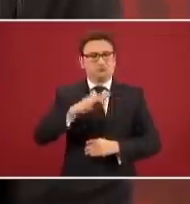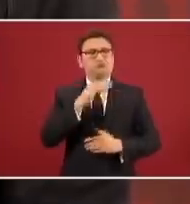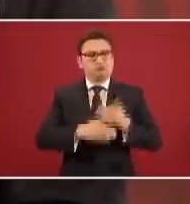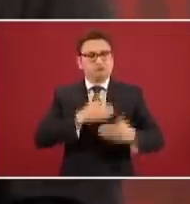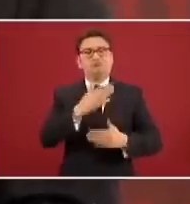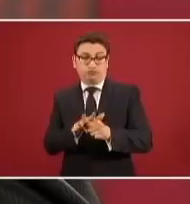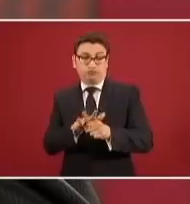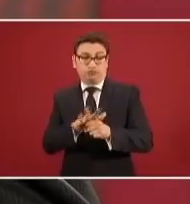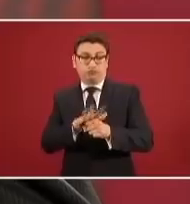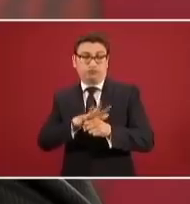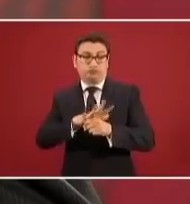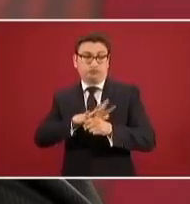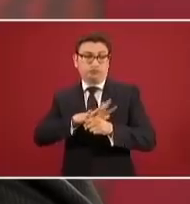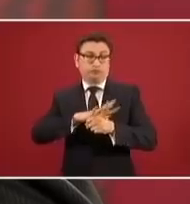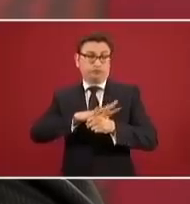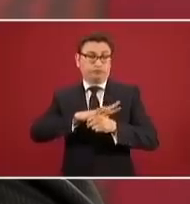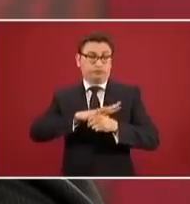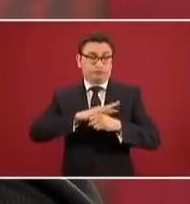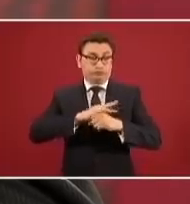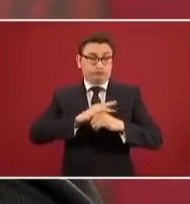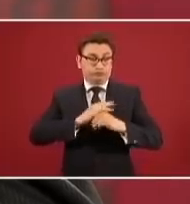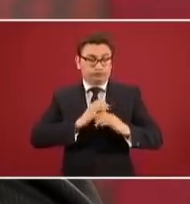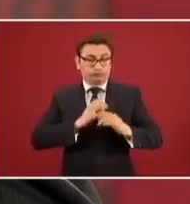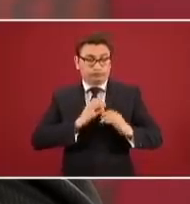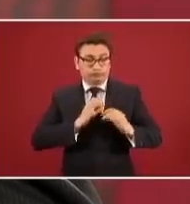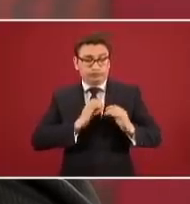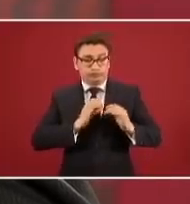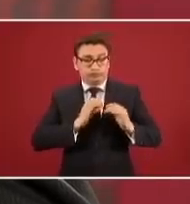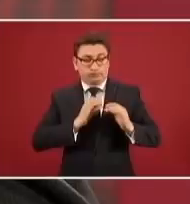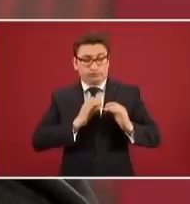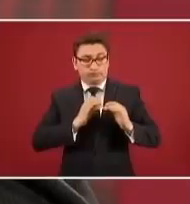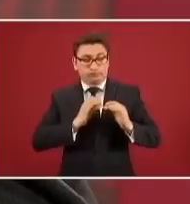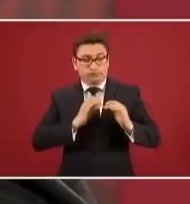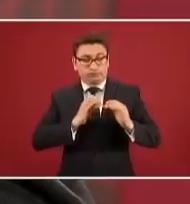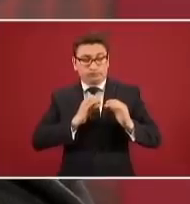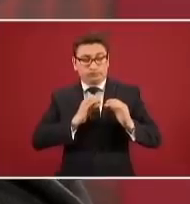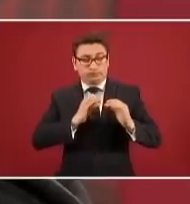when you see head settlements saying that we are going to achieve it is